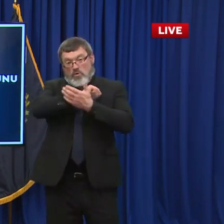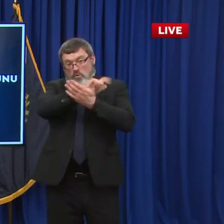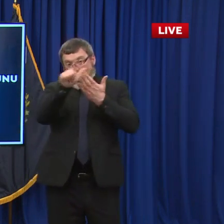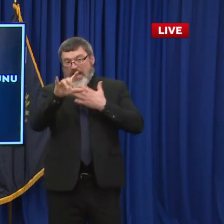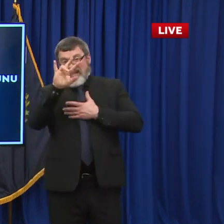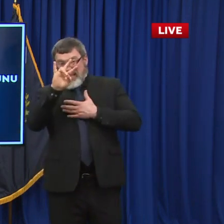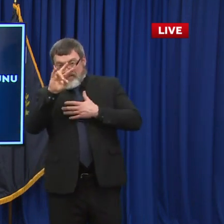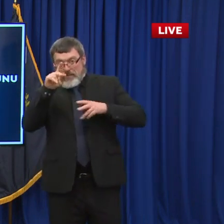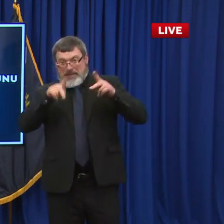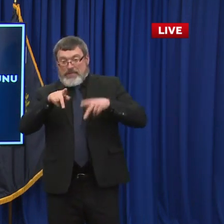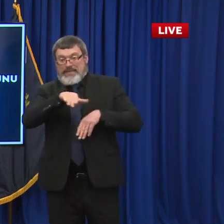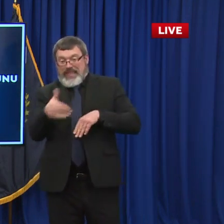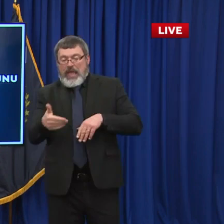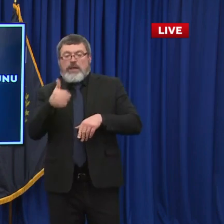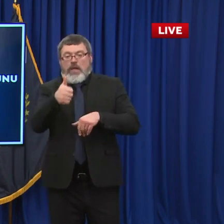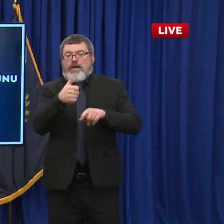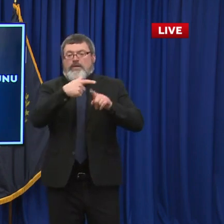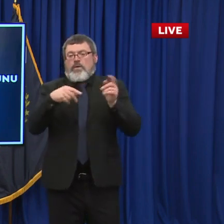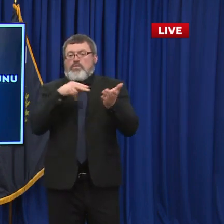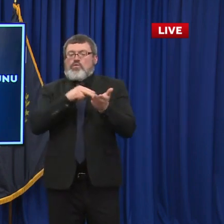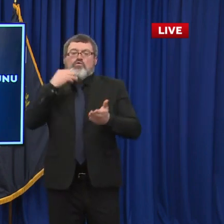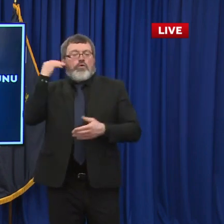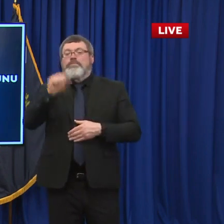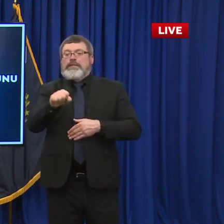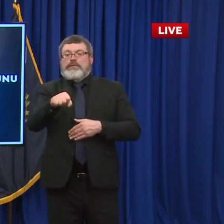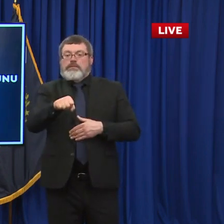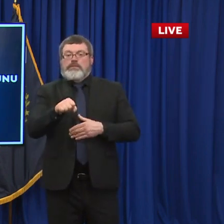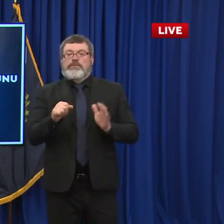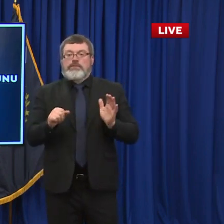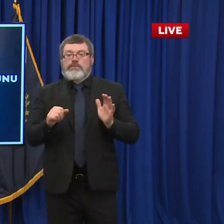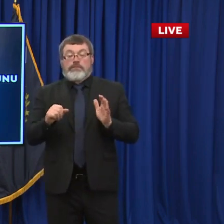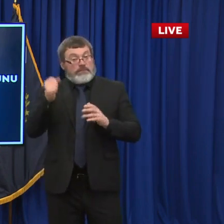WE ARE SEEING A LOT OF DEATH.